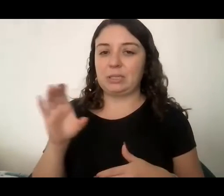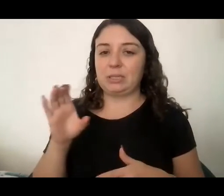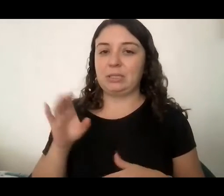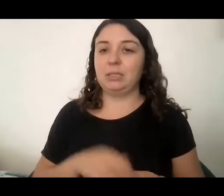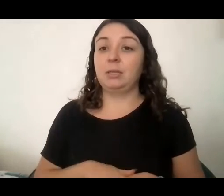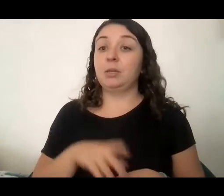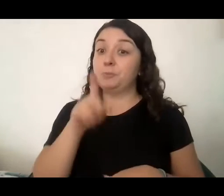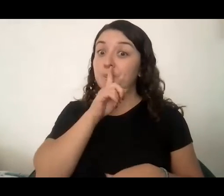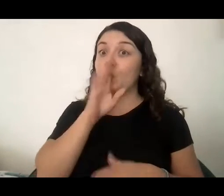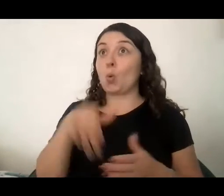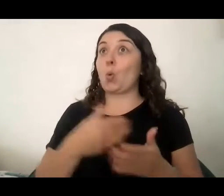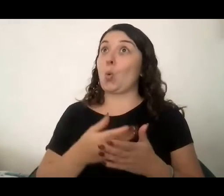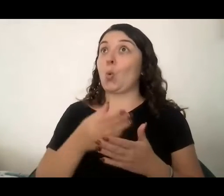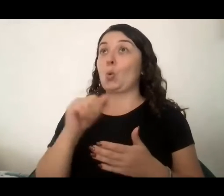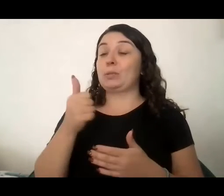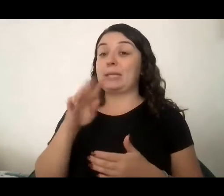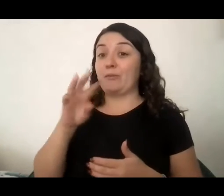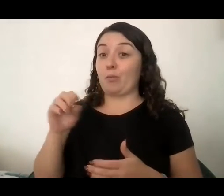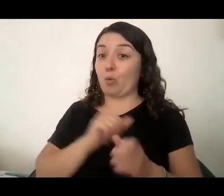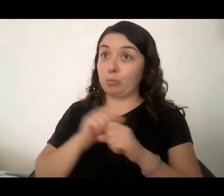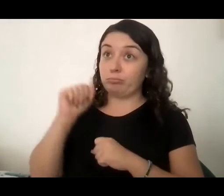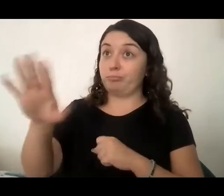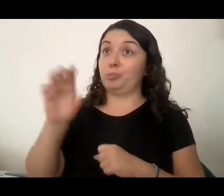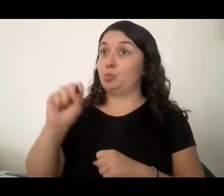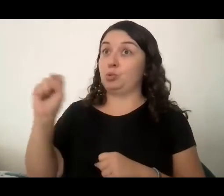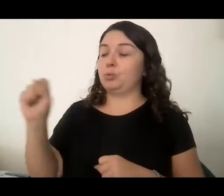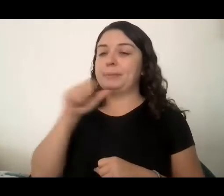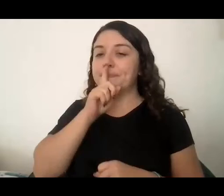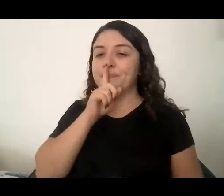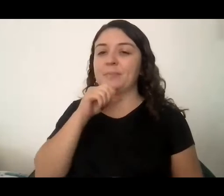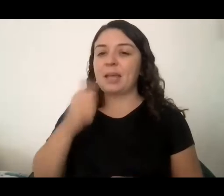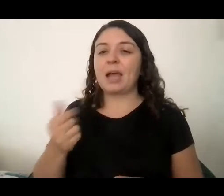tax return, like your 1040, you don't have to give that to Social Security. It's your business